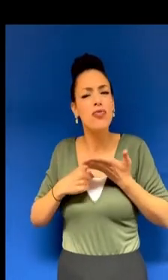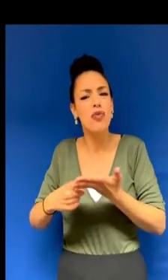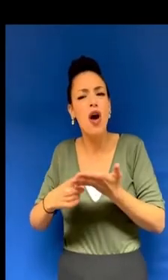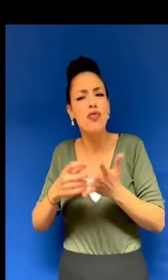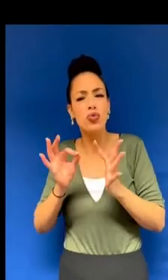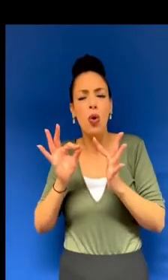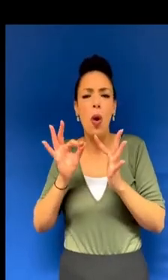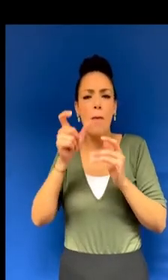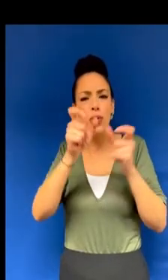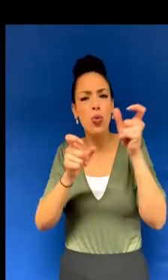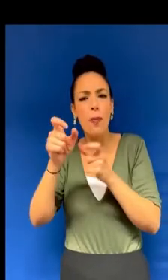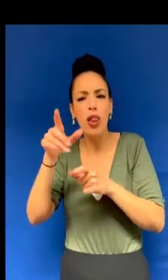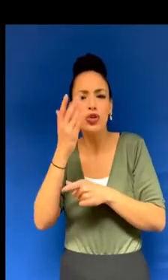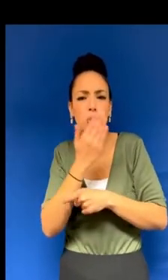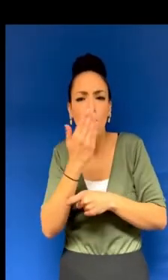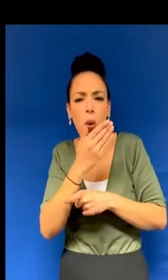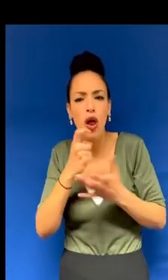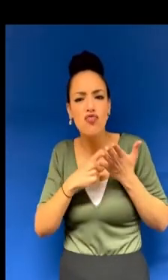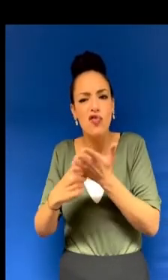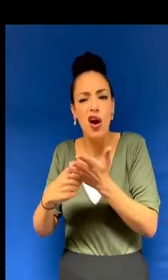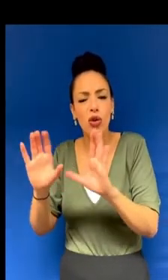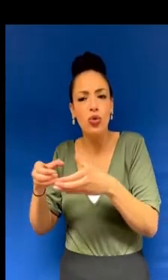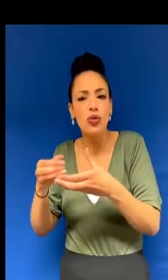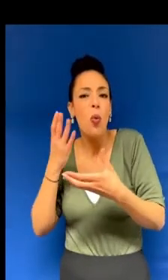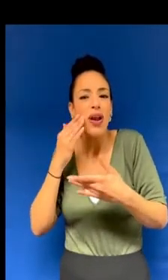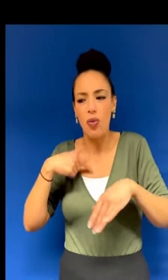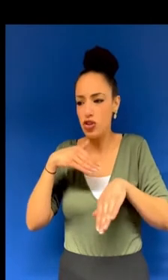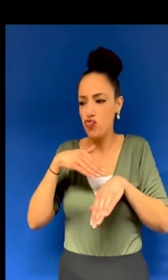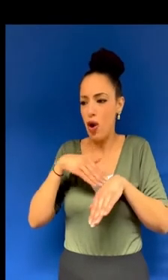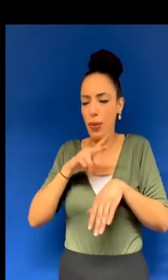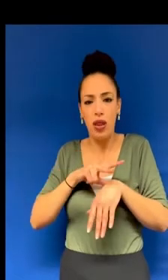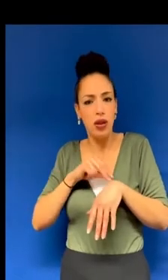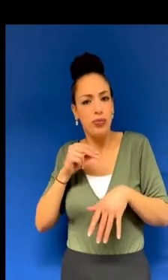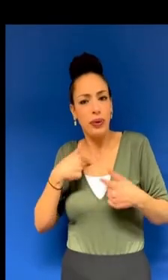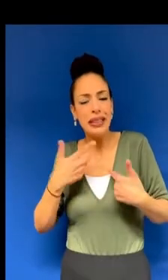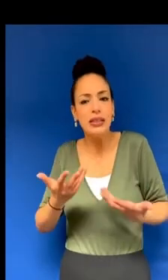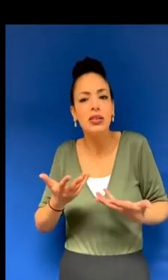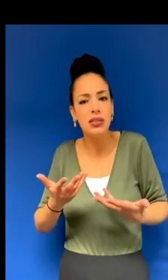would have been today. They were my only support network growing up, when i was being referred to